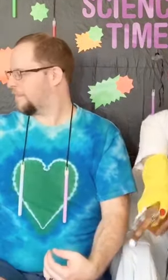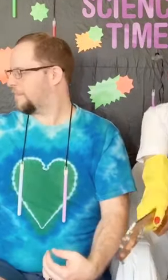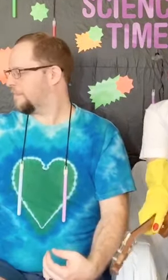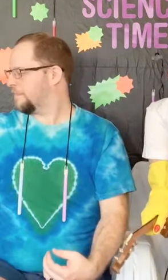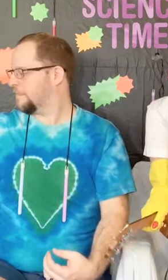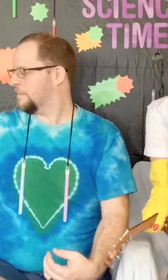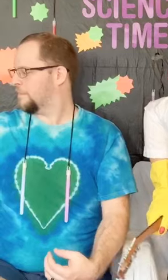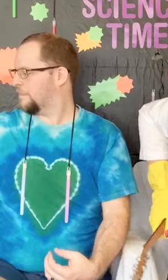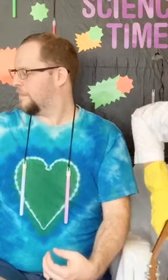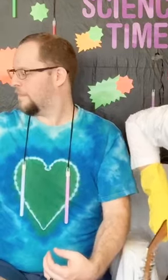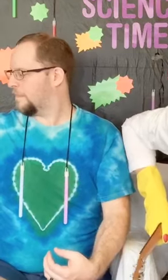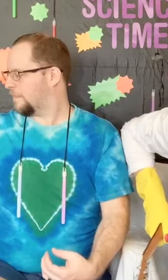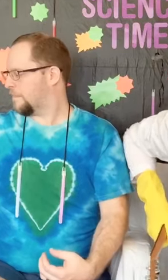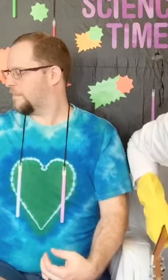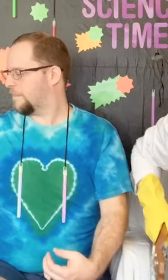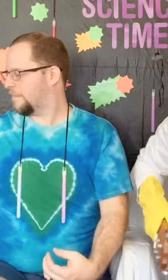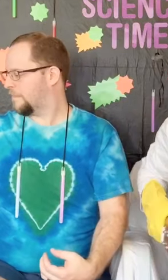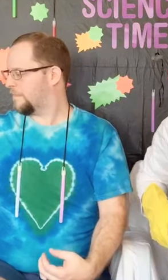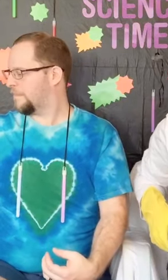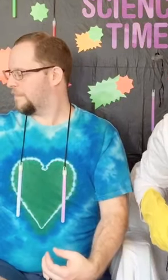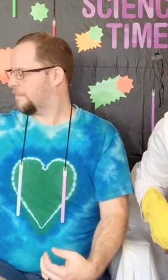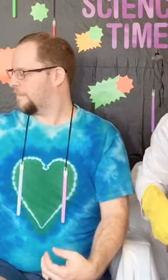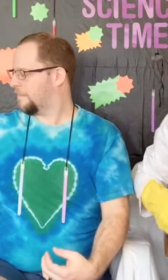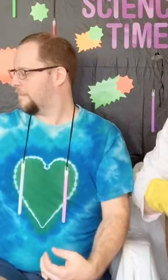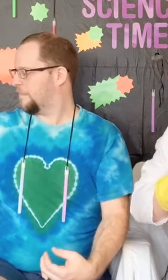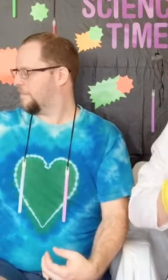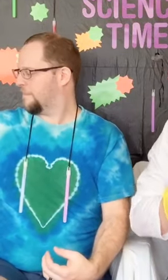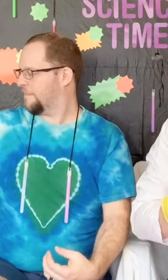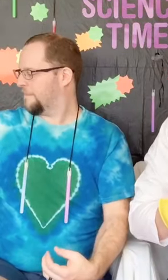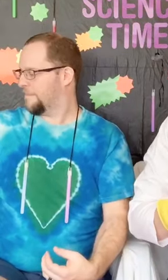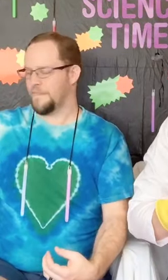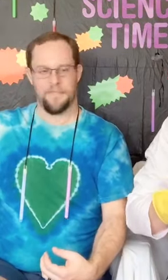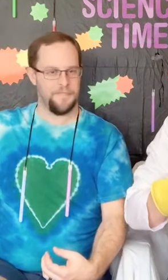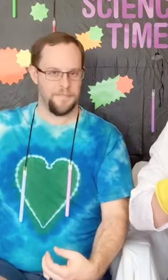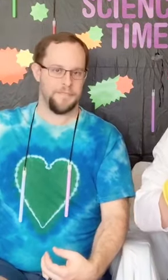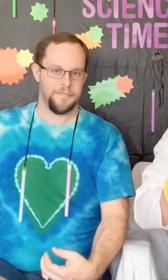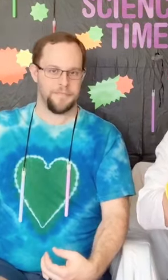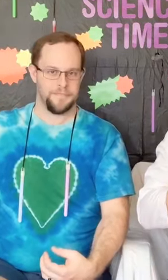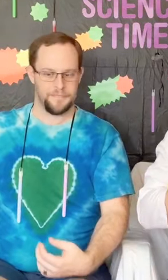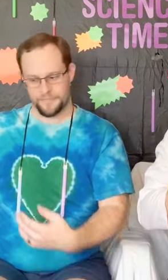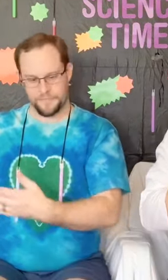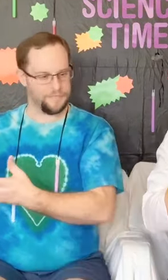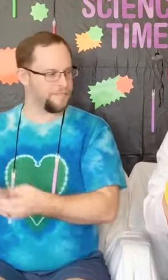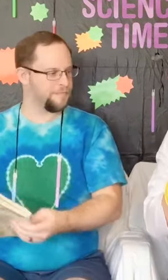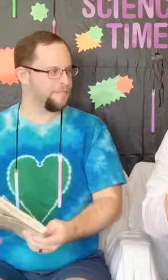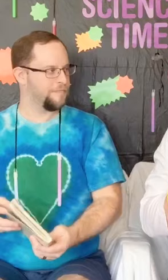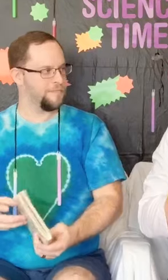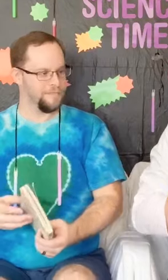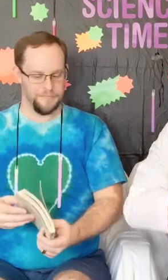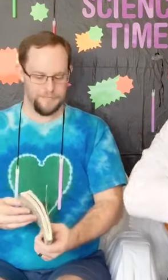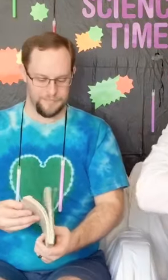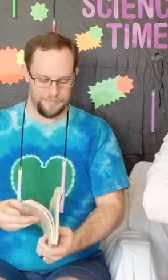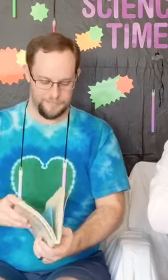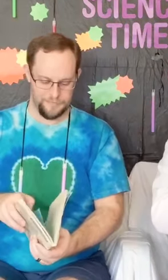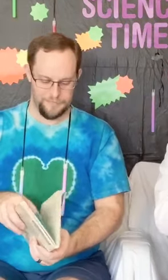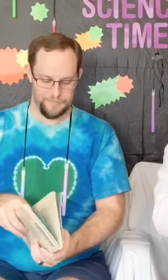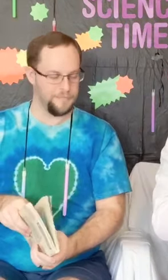learn how to be herself in order to be the best scientist she could be. And sometimes she did have to face, um,